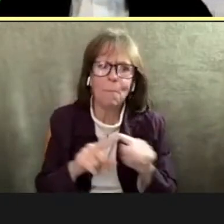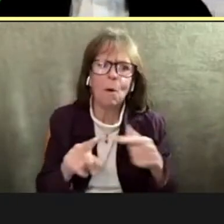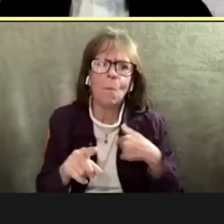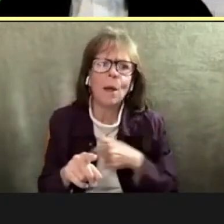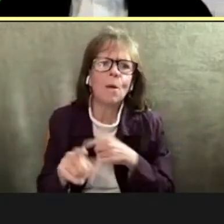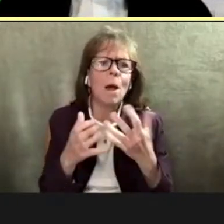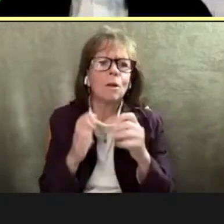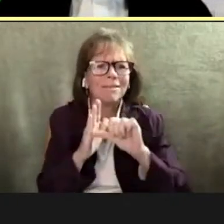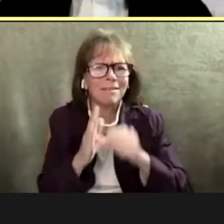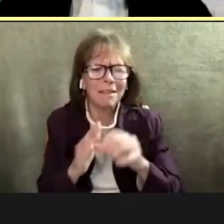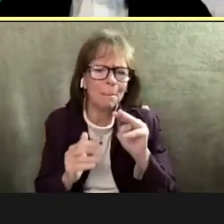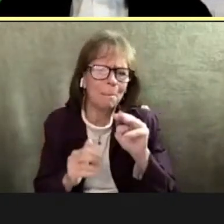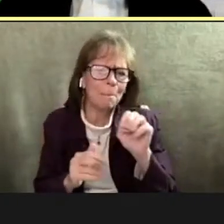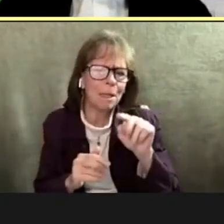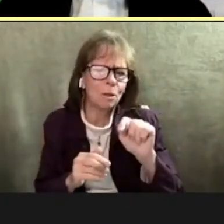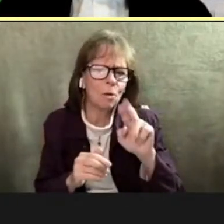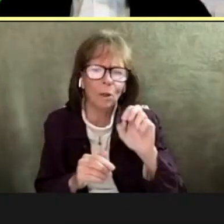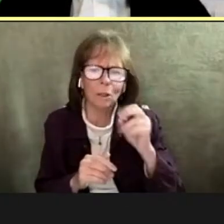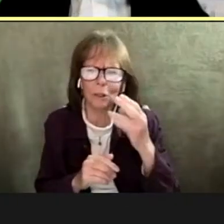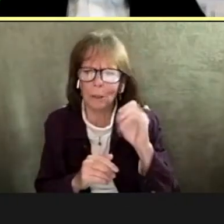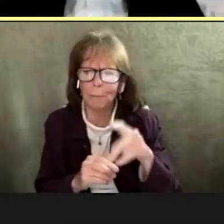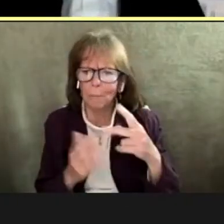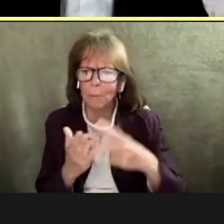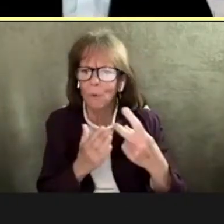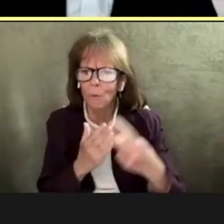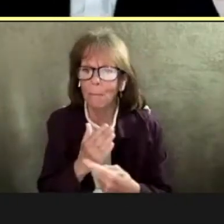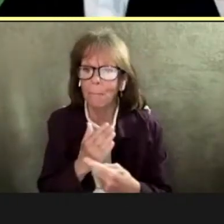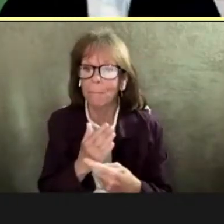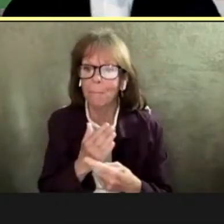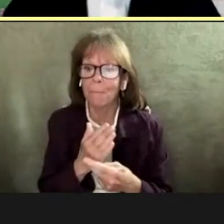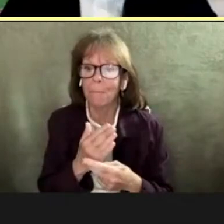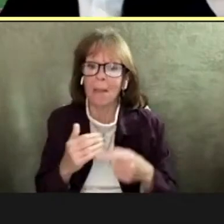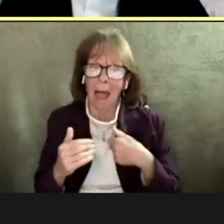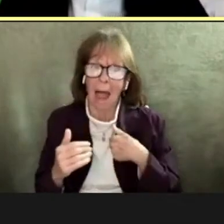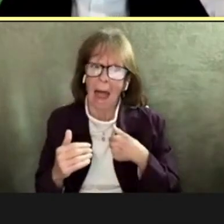the mentorship program because I'm particularly proud of it.